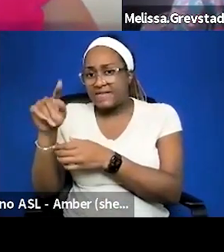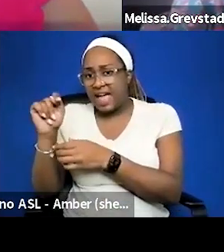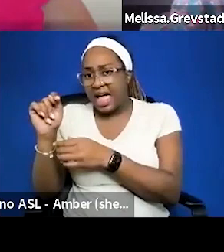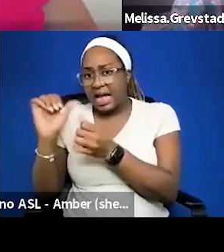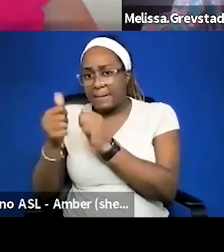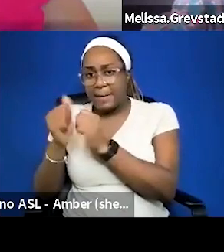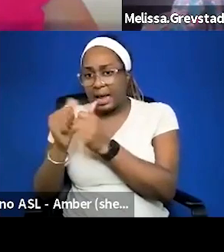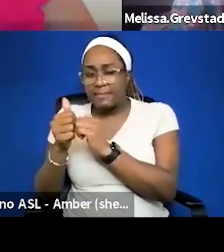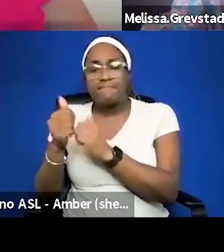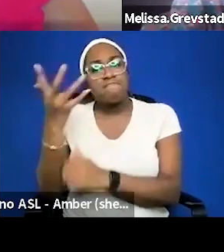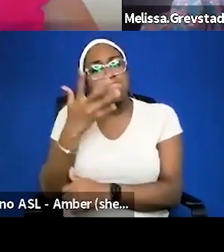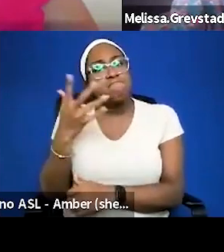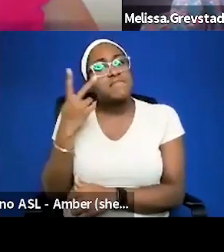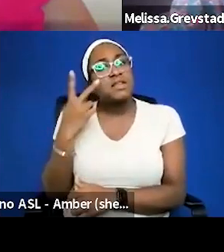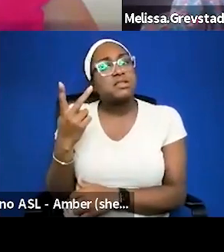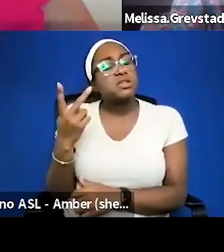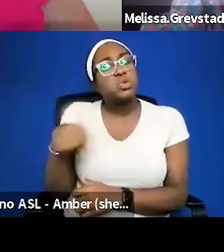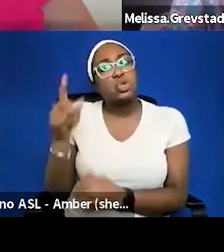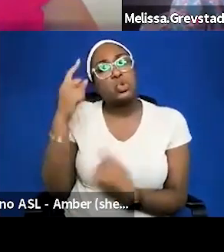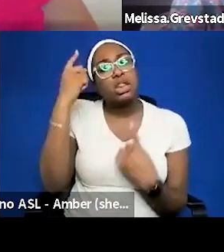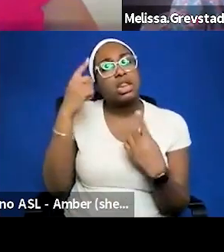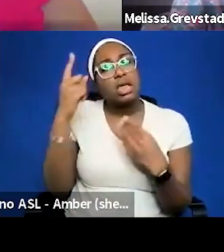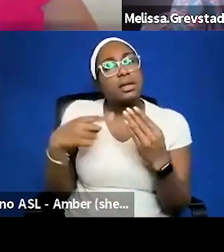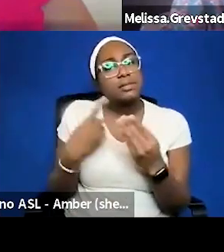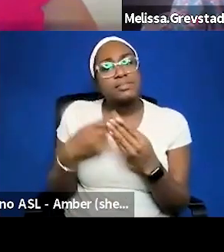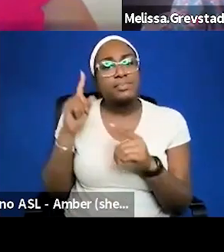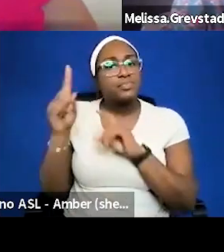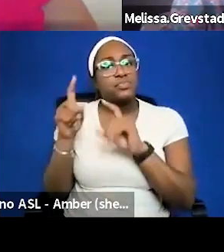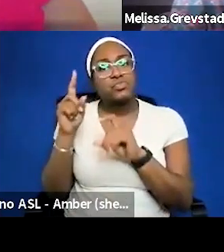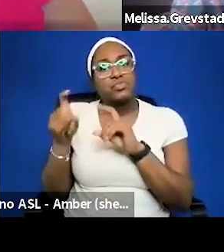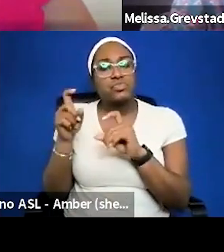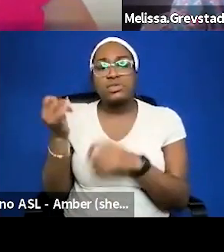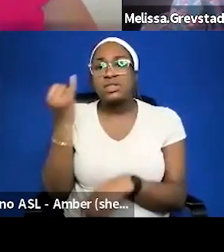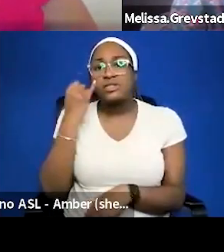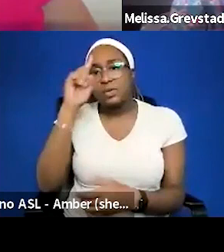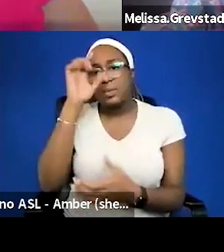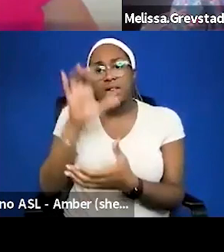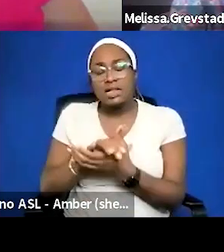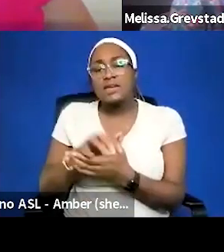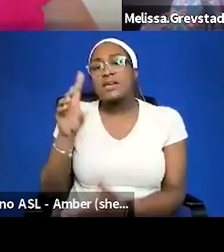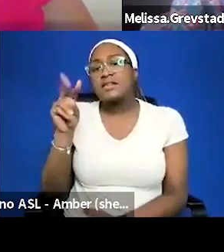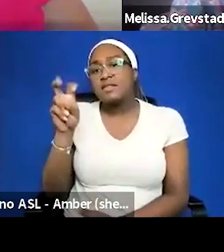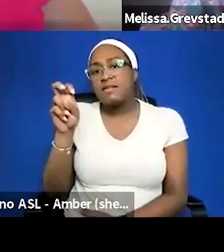So take a look and see what you think about the question that Ellen asked and whether you believe Dove is moving in the right direction